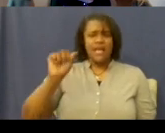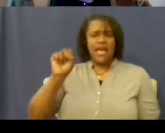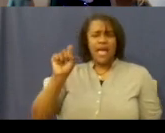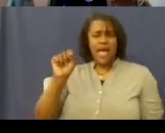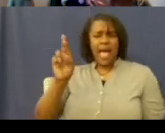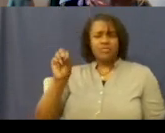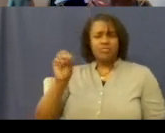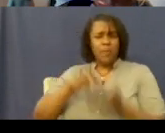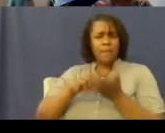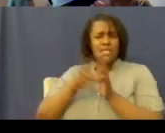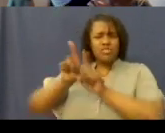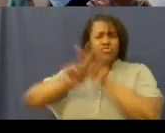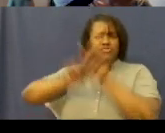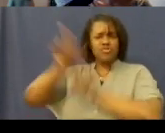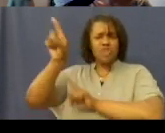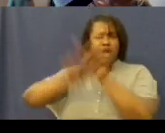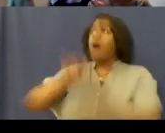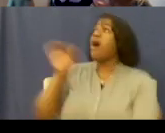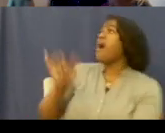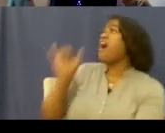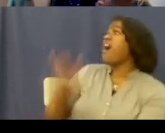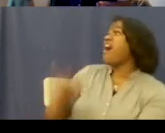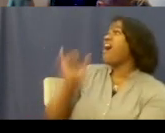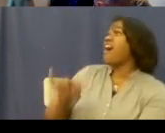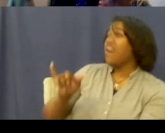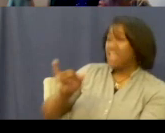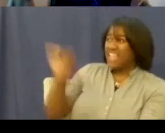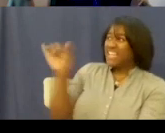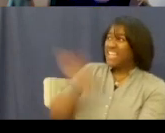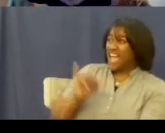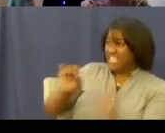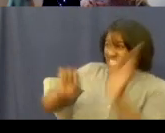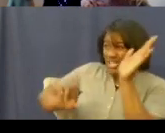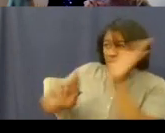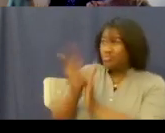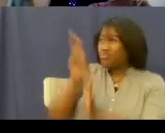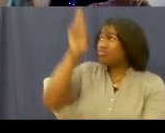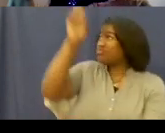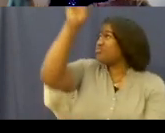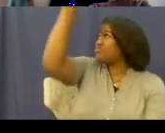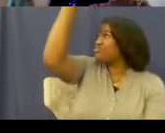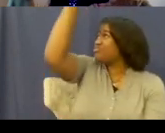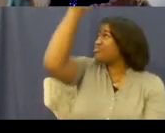Queenie: Oh, like astronauts they fly around by the stars.